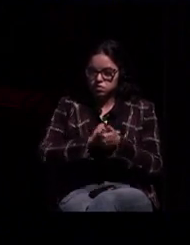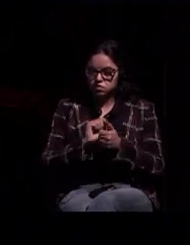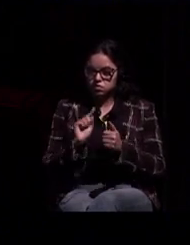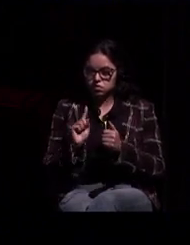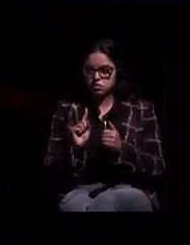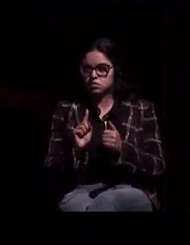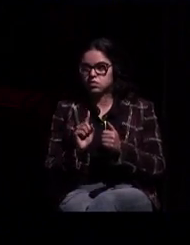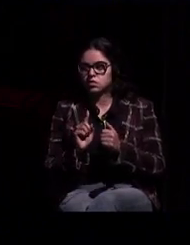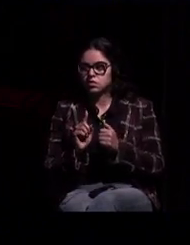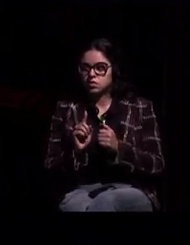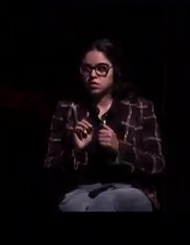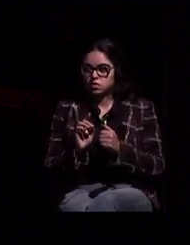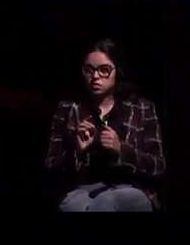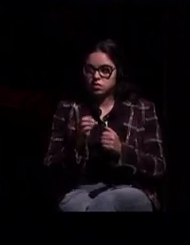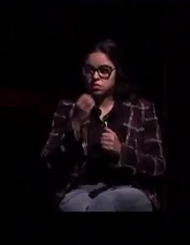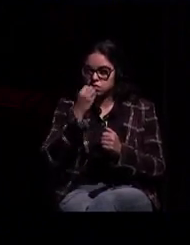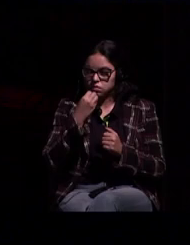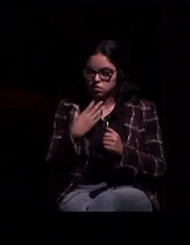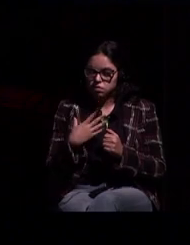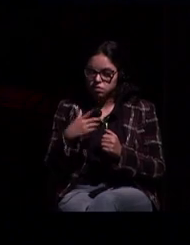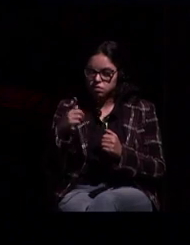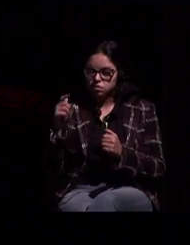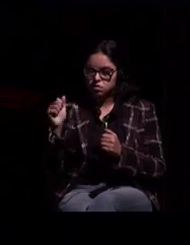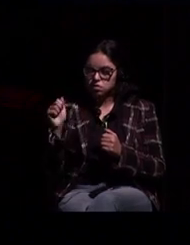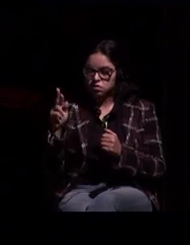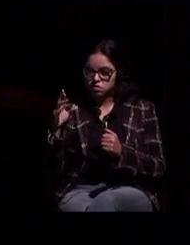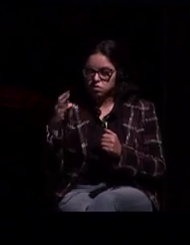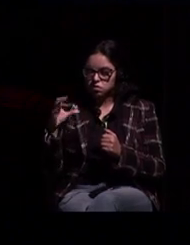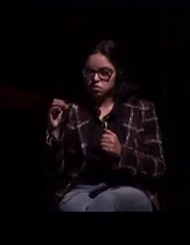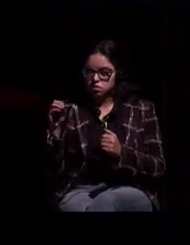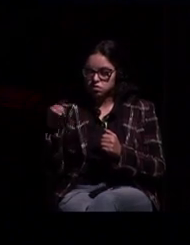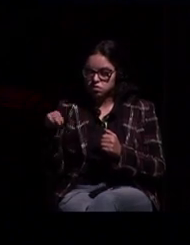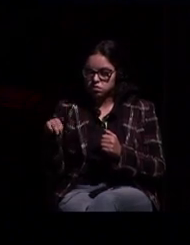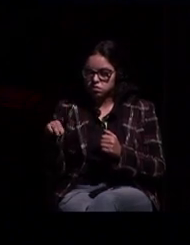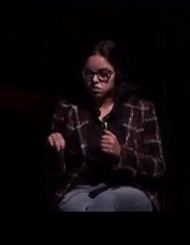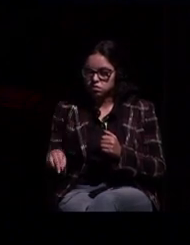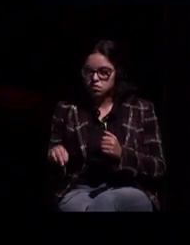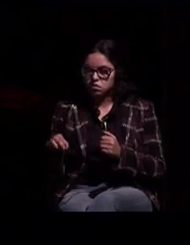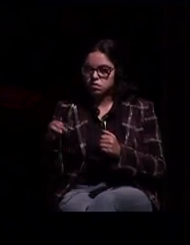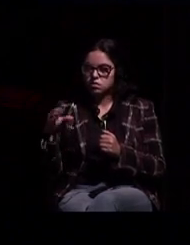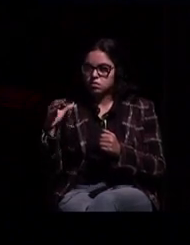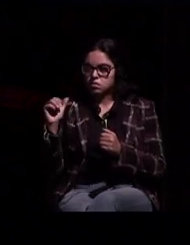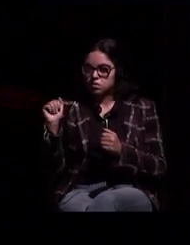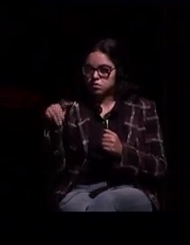waiters, maîtres, and room maids, but those are jobs